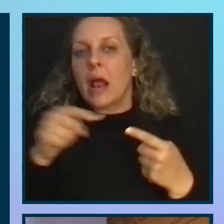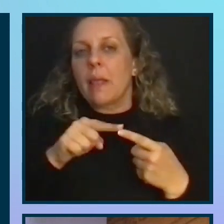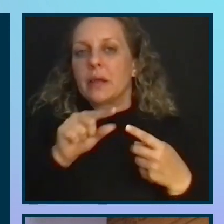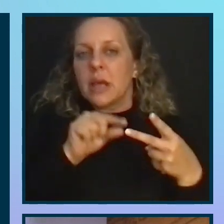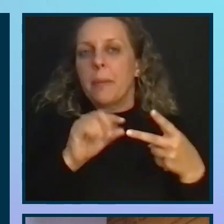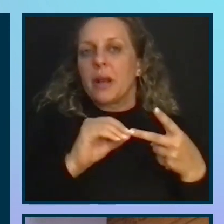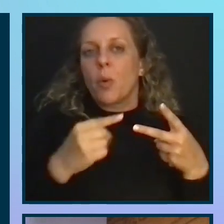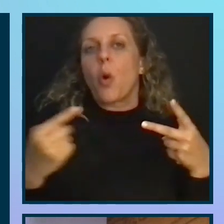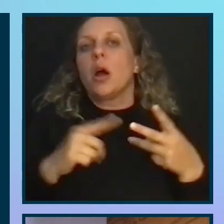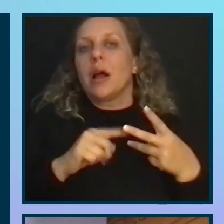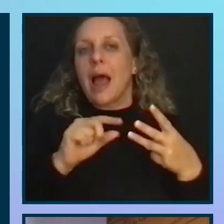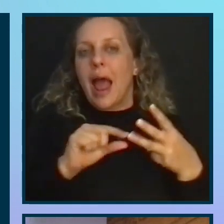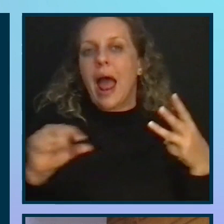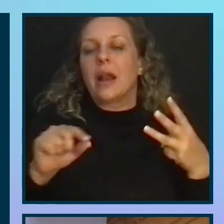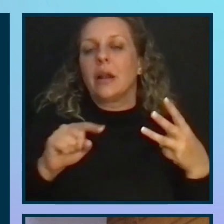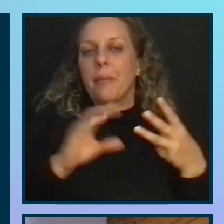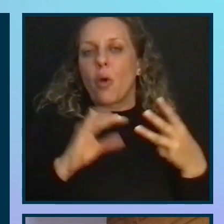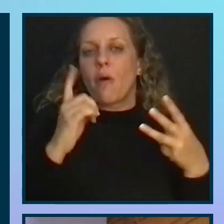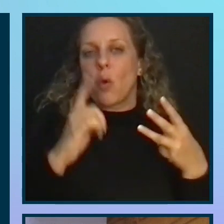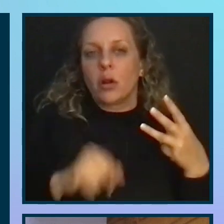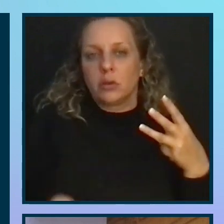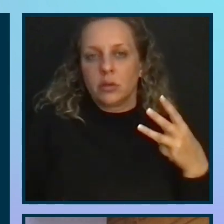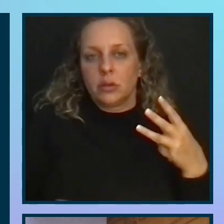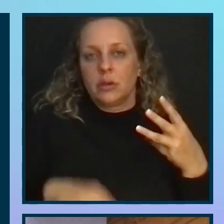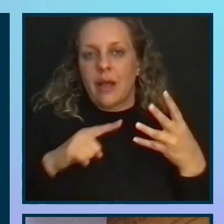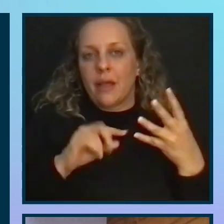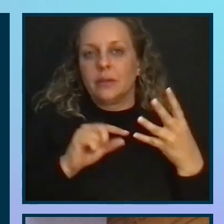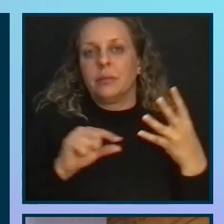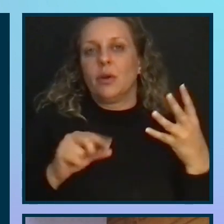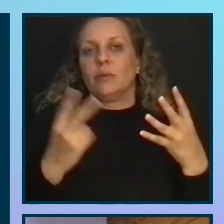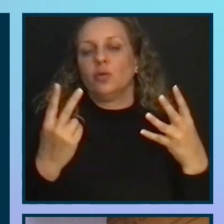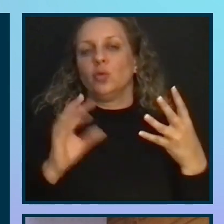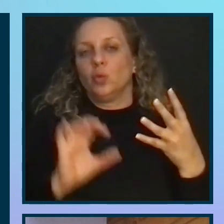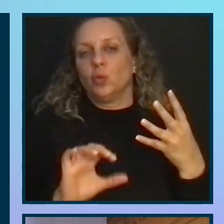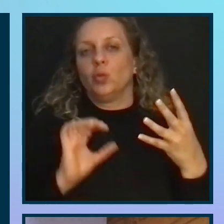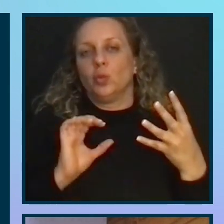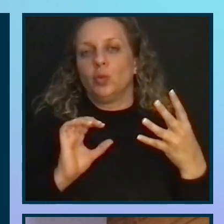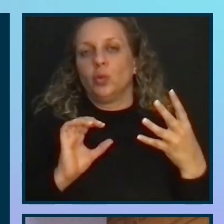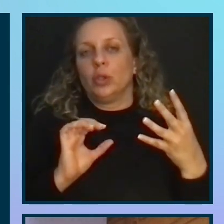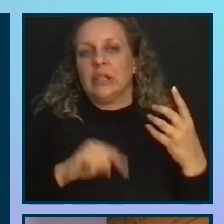Heading, this is paragraph one, this paragraph two, this is subheading two.